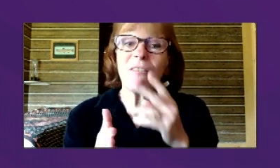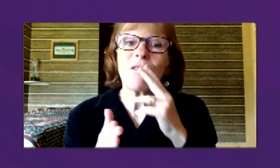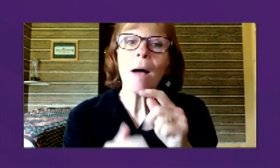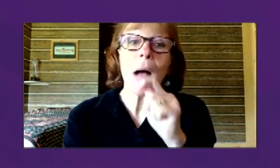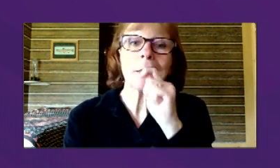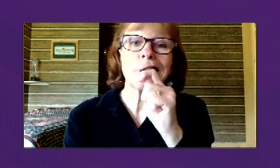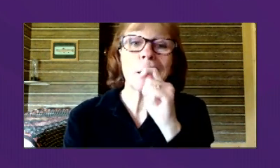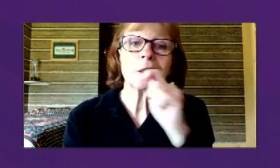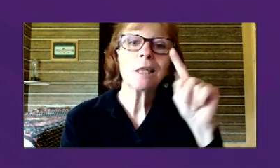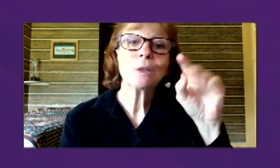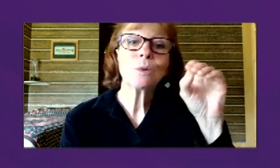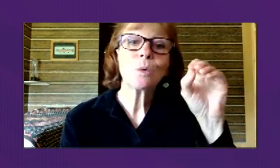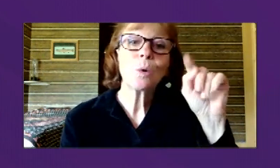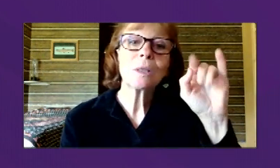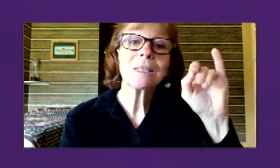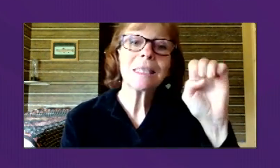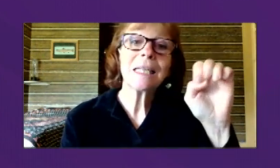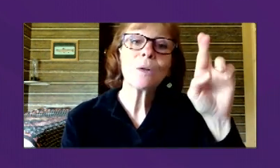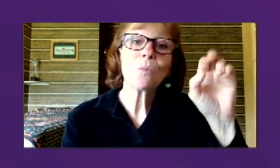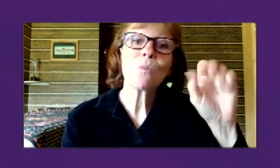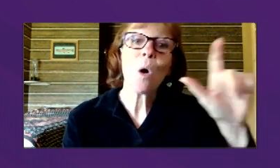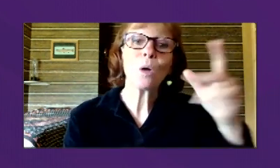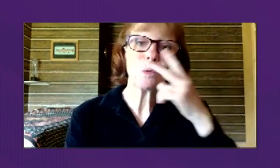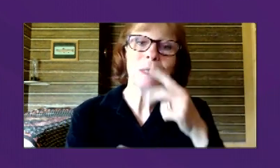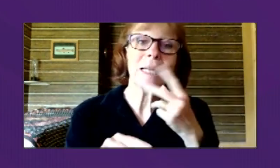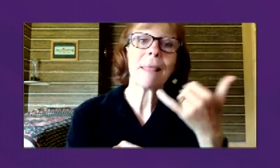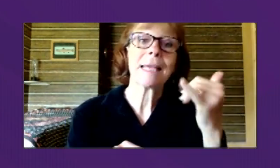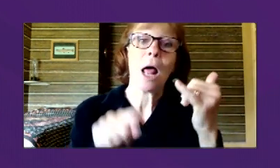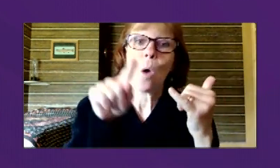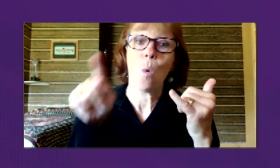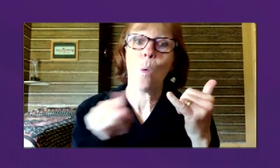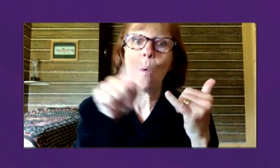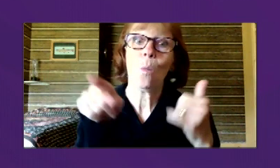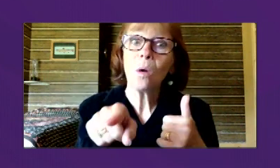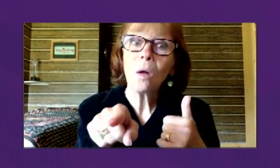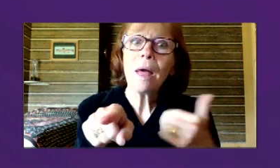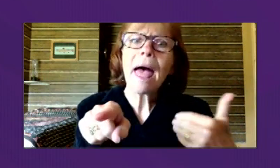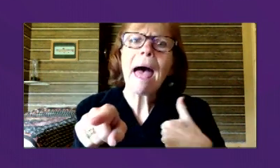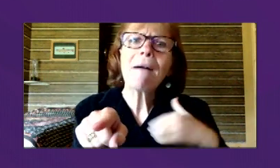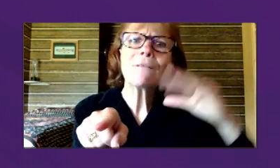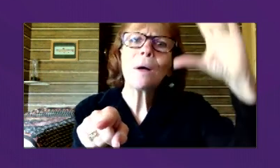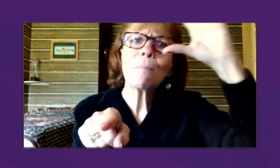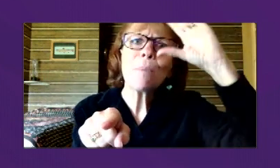We can see in that highlighted circle that we have an image of a boy who is also wearing a